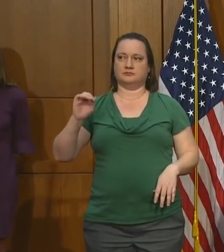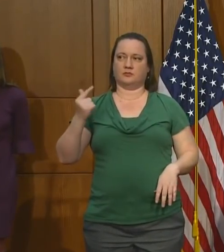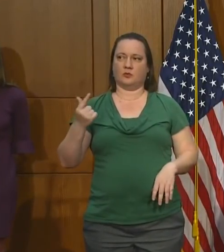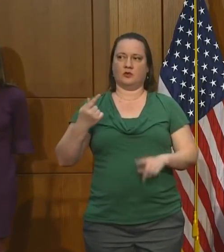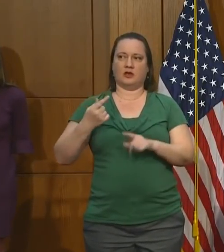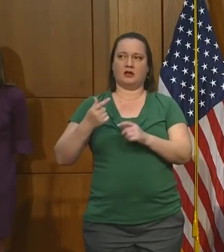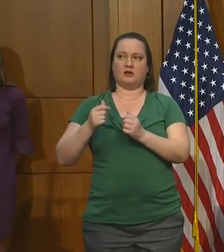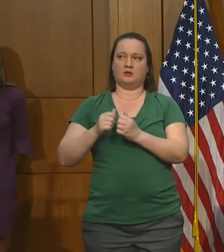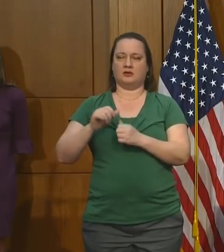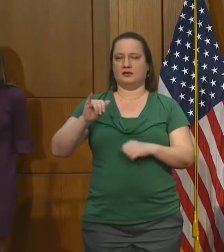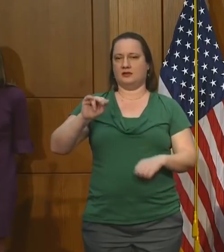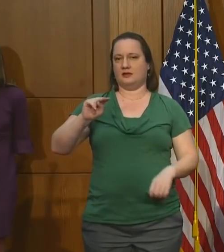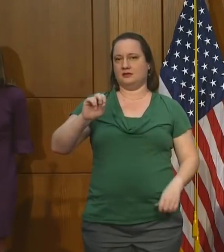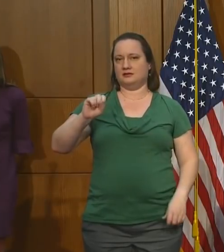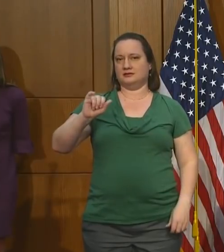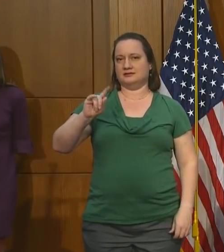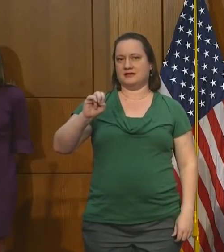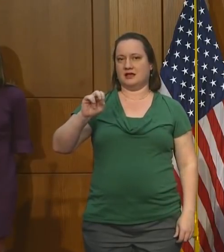EASE THE RESTRICTIONS ON THE